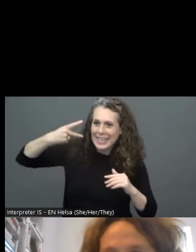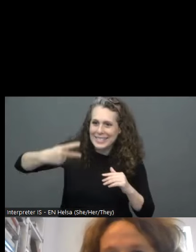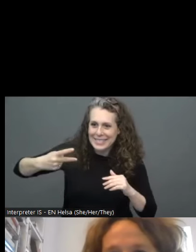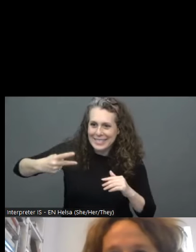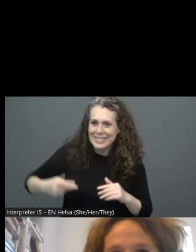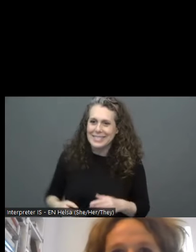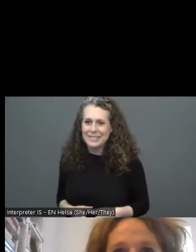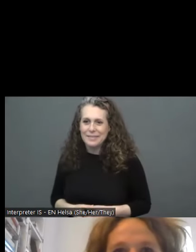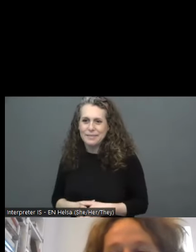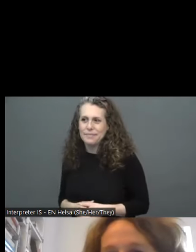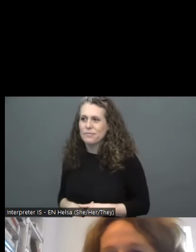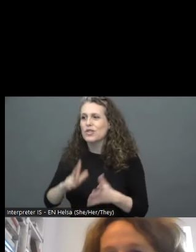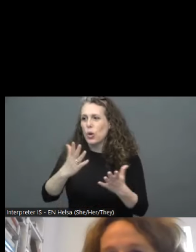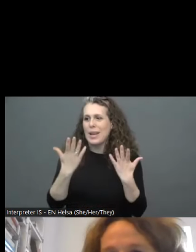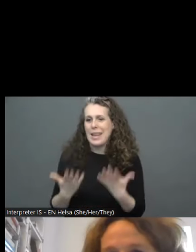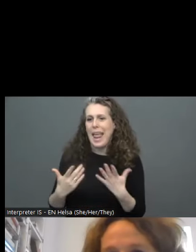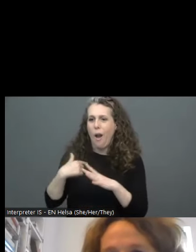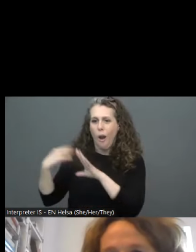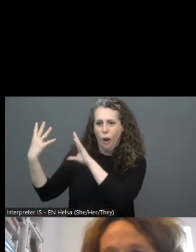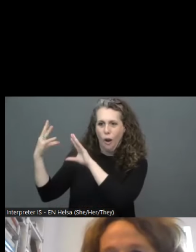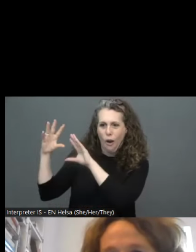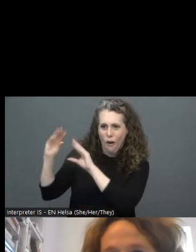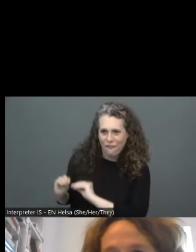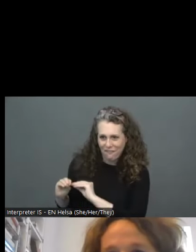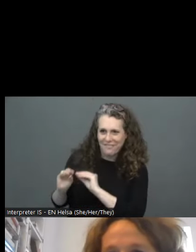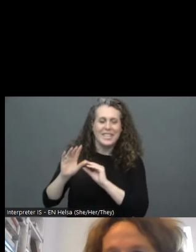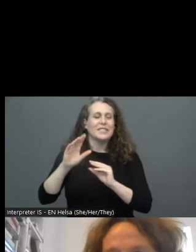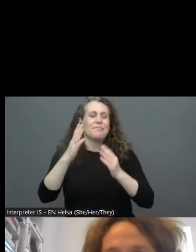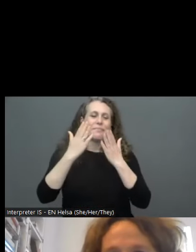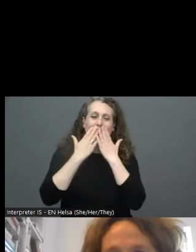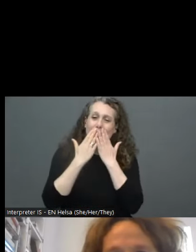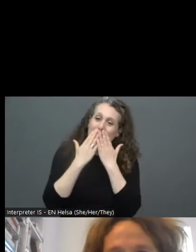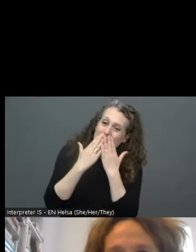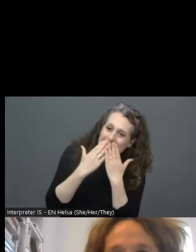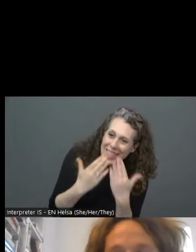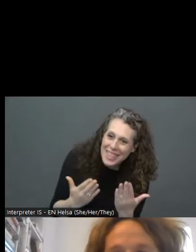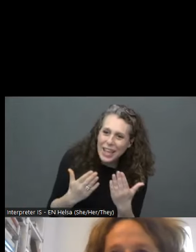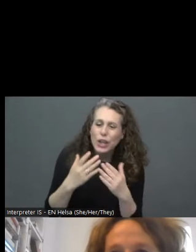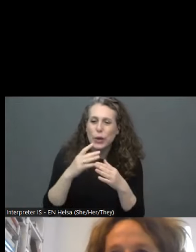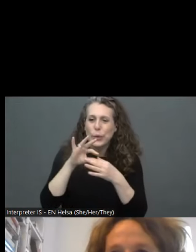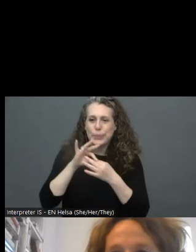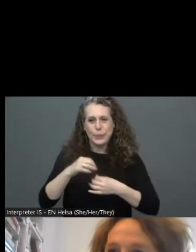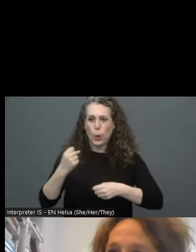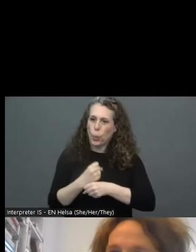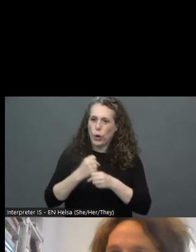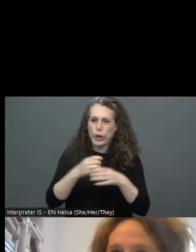our presentation and thank you very much on behalf of Working Group 1 for your attention.